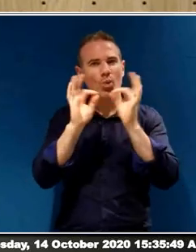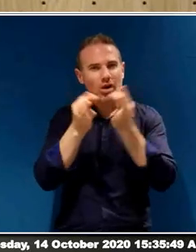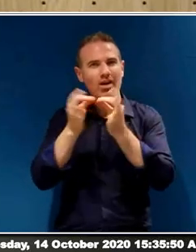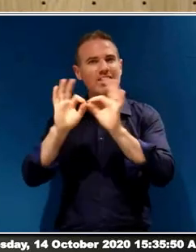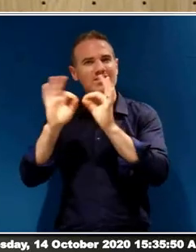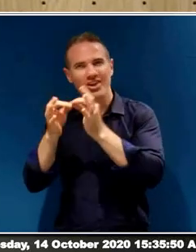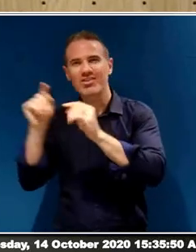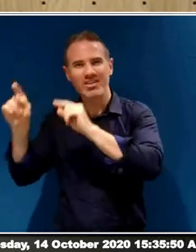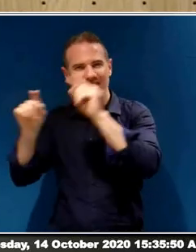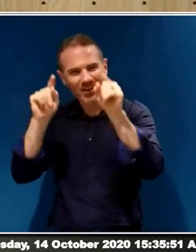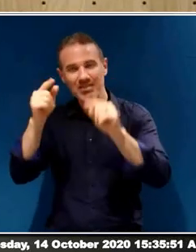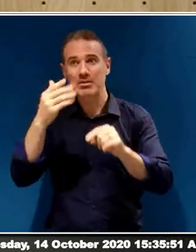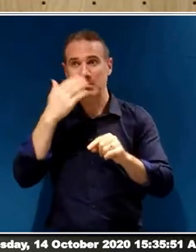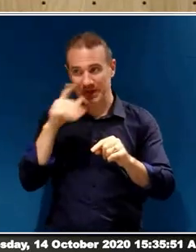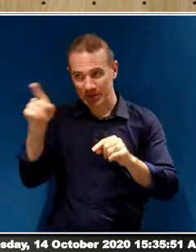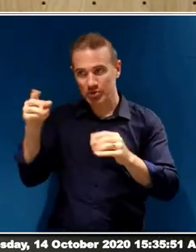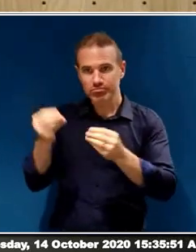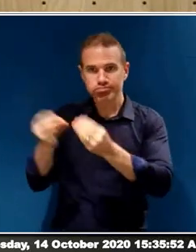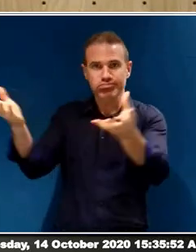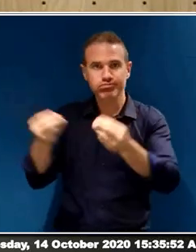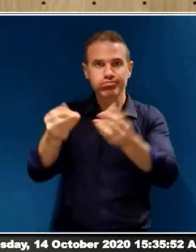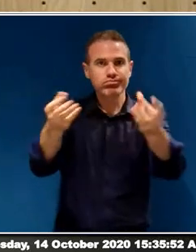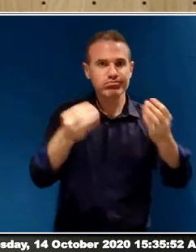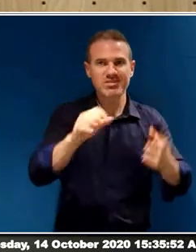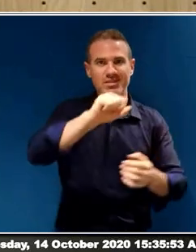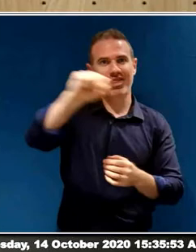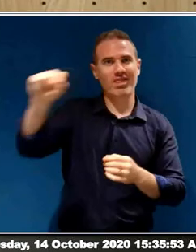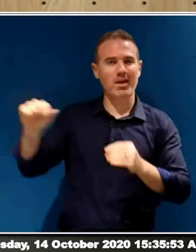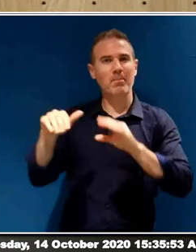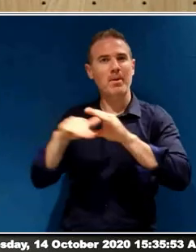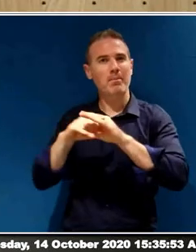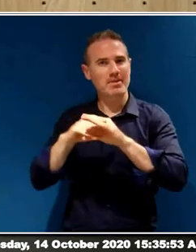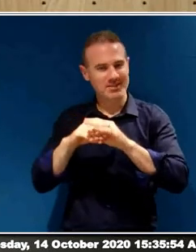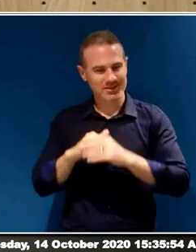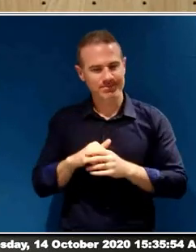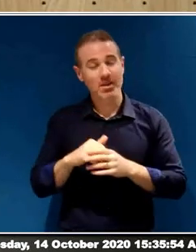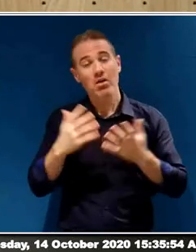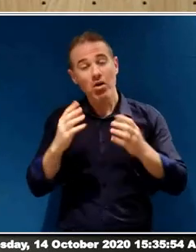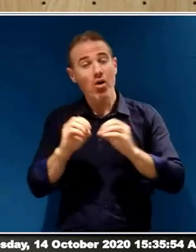That obviously brings a bias immediately, and we acknowledge that